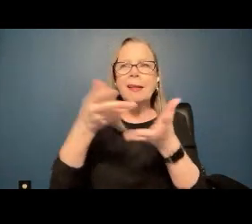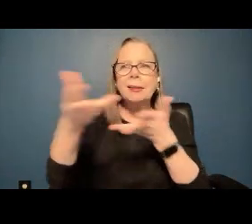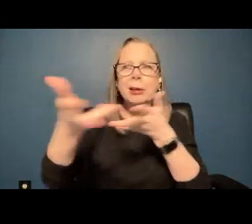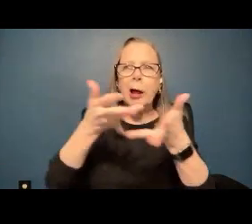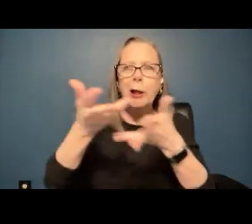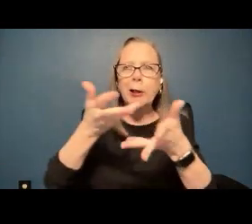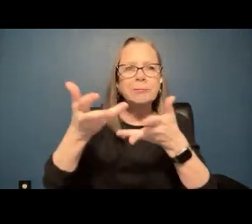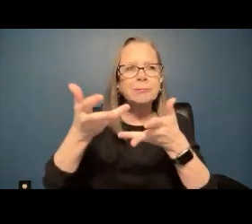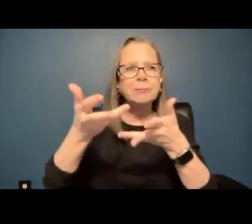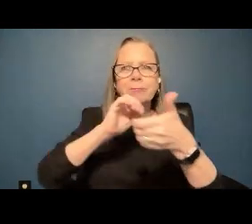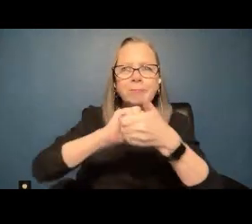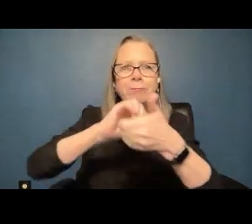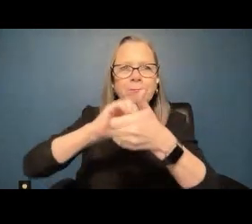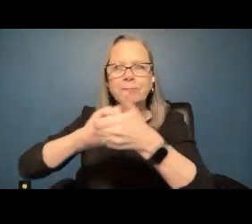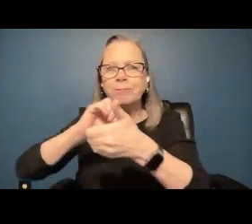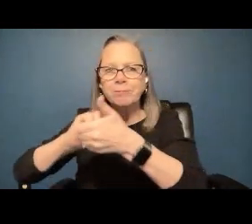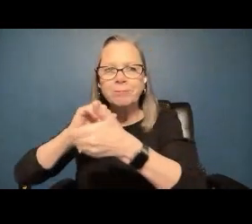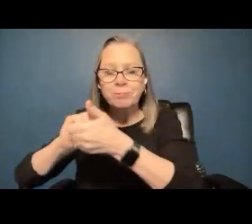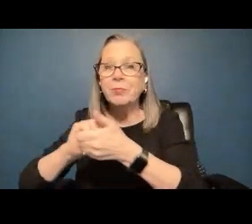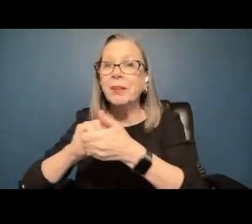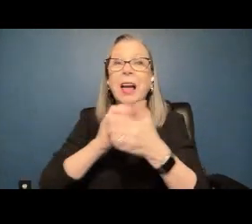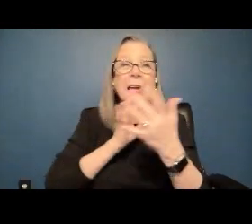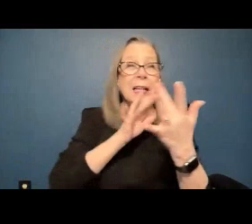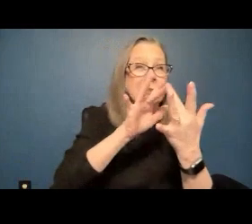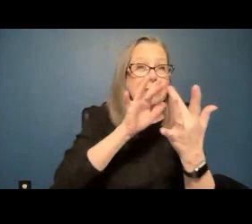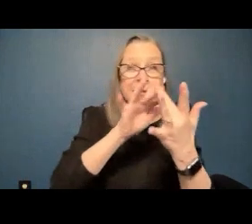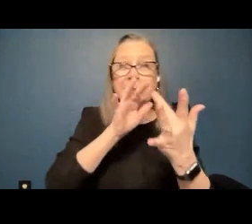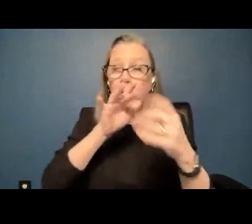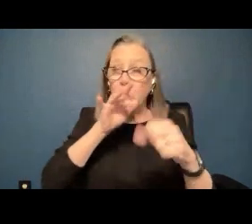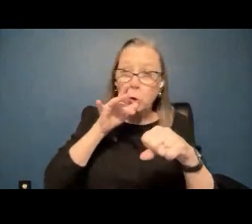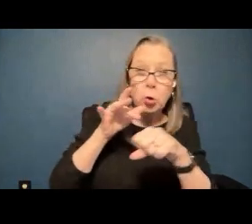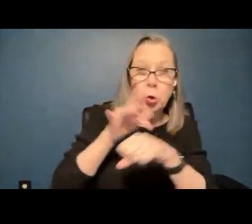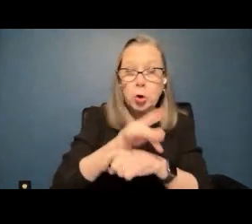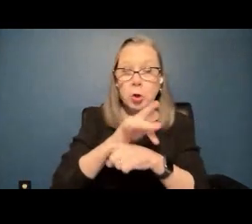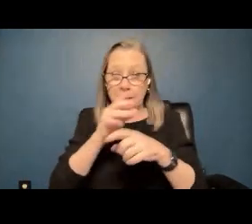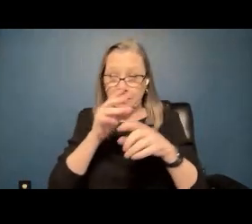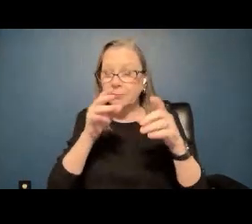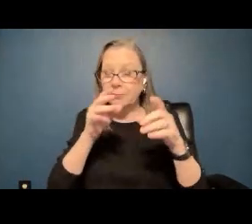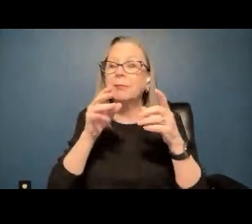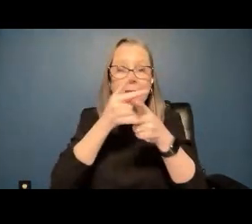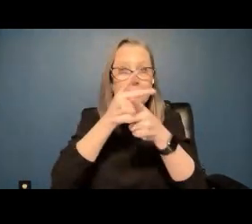Engaging partners early and strategically will help you build the essential buy in